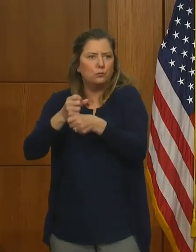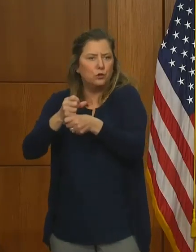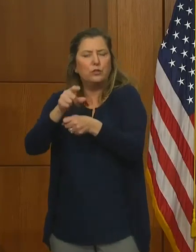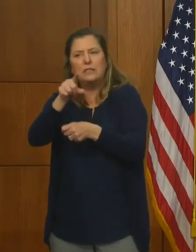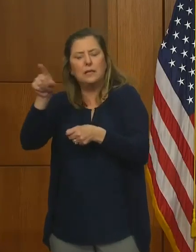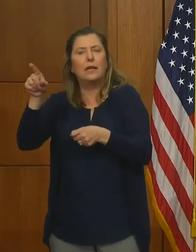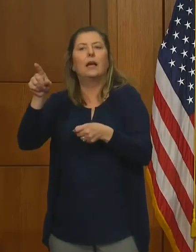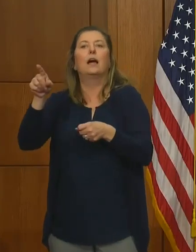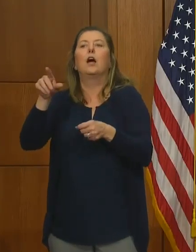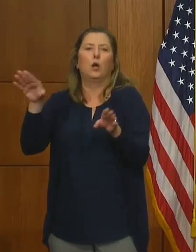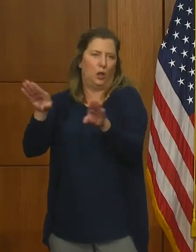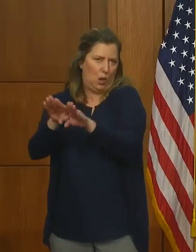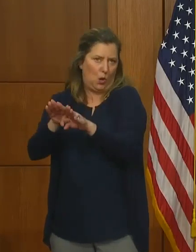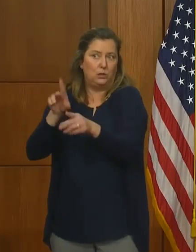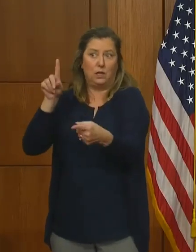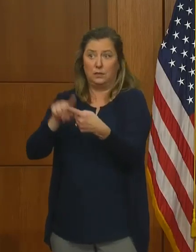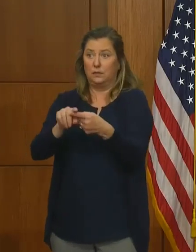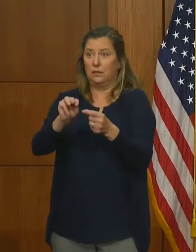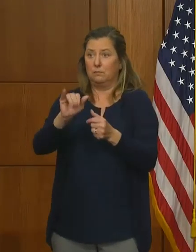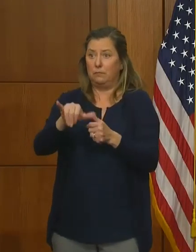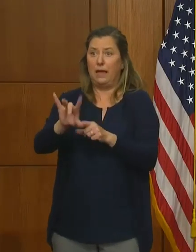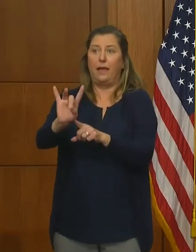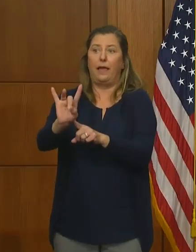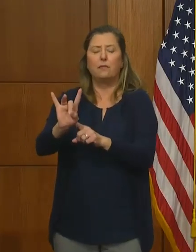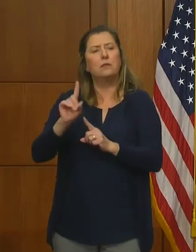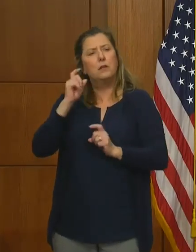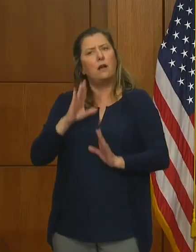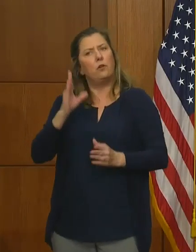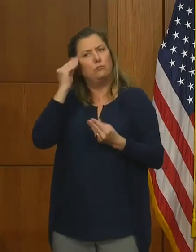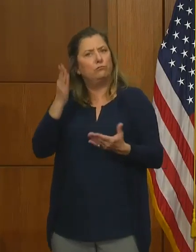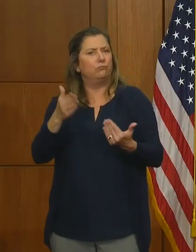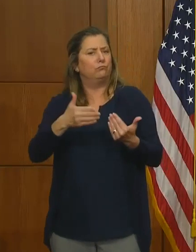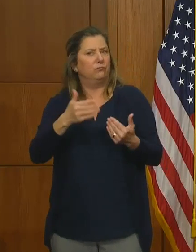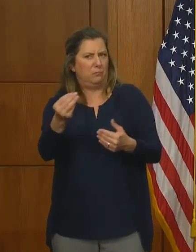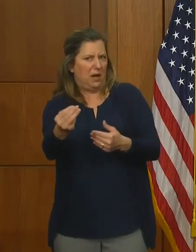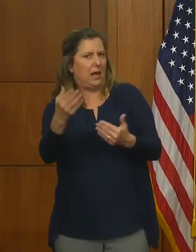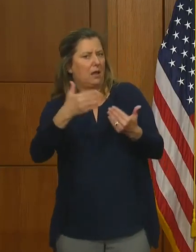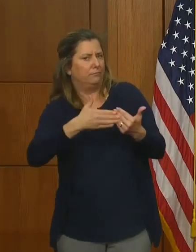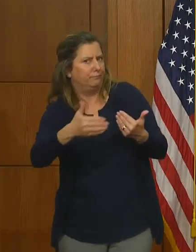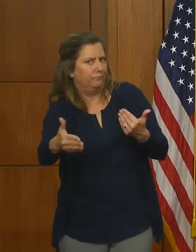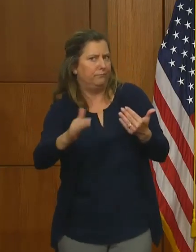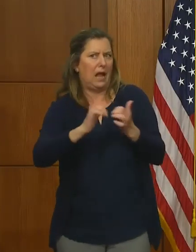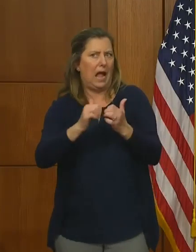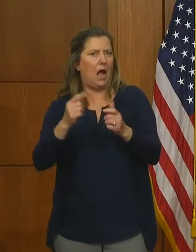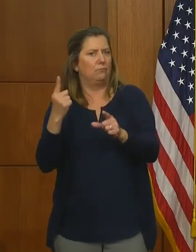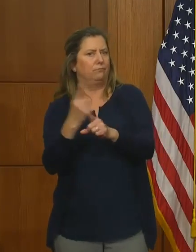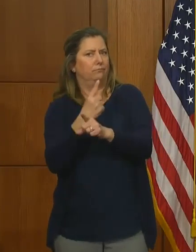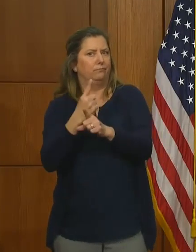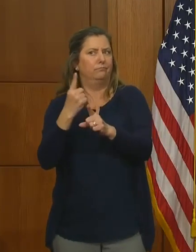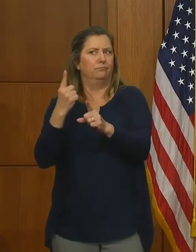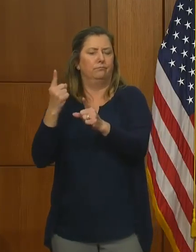SALONS TATTOO PARLORS. BURRIS WE CLOSE THOSE UP UNTIL MAY EIGHTH IN THE GOVERNOR WILL